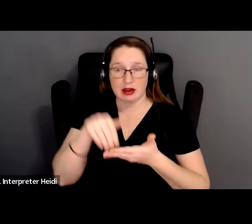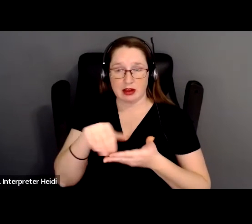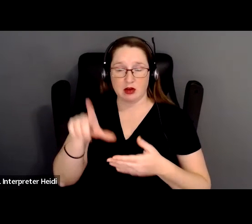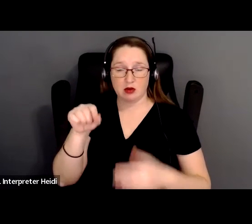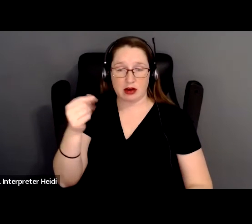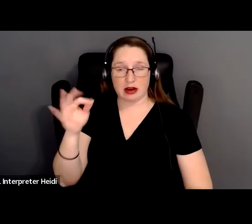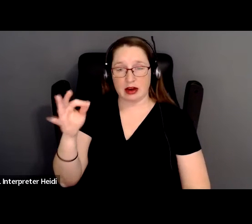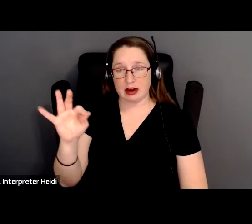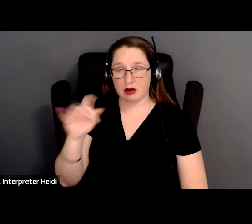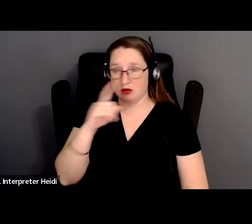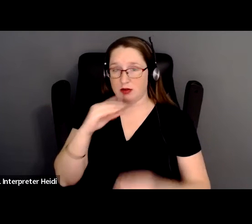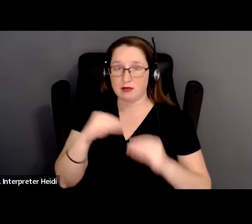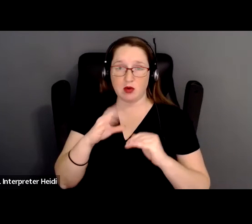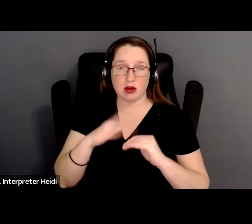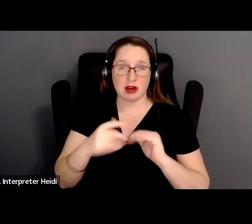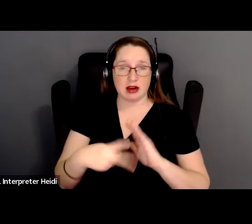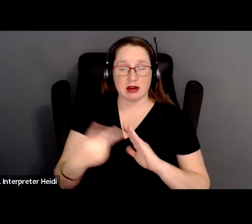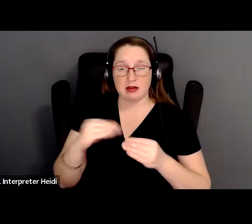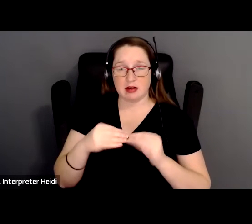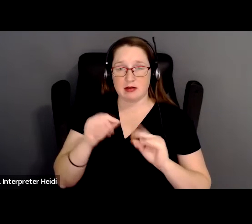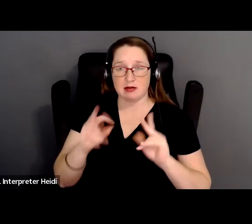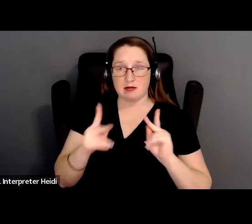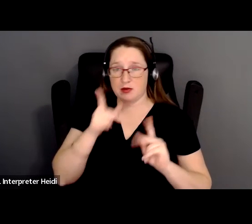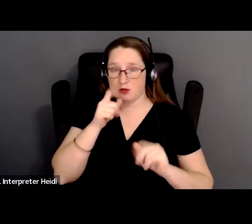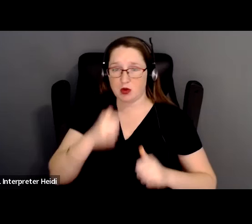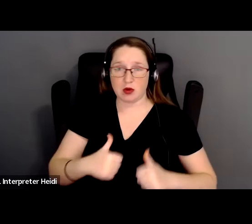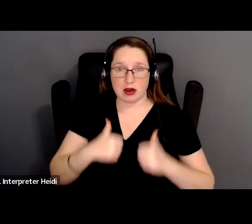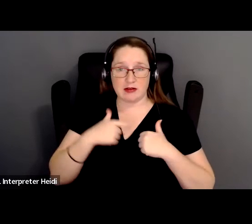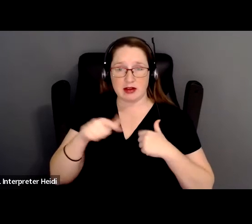so more than doubled the number of people who are living in these smallest settings,